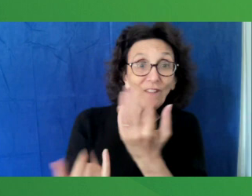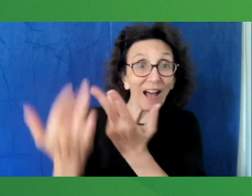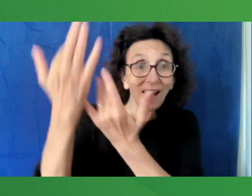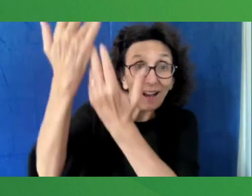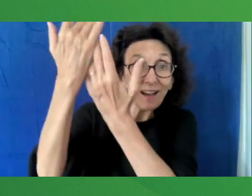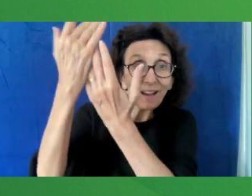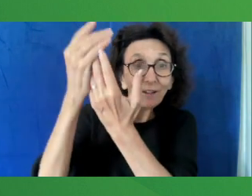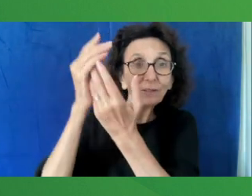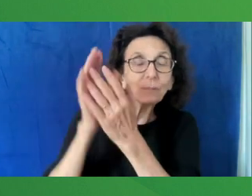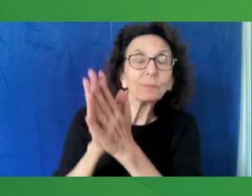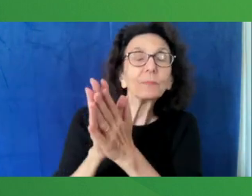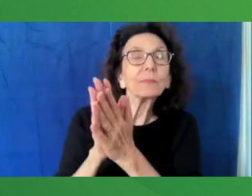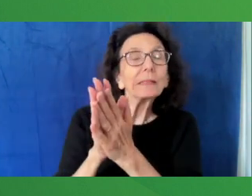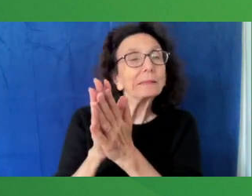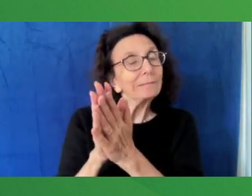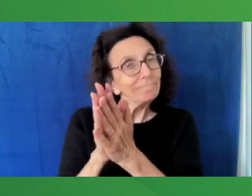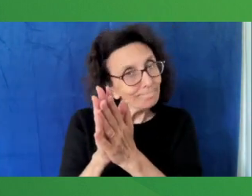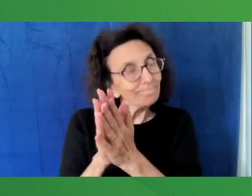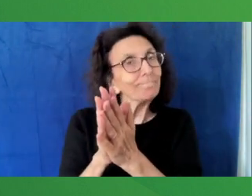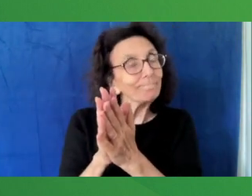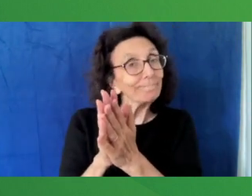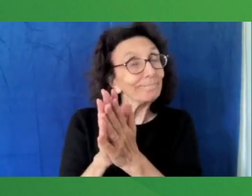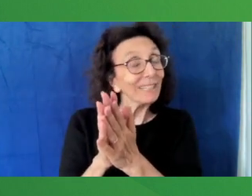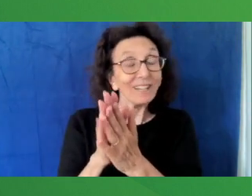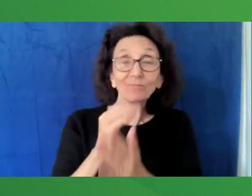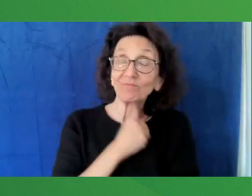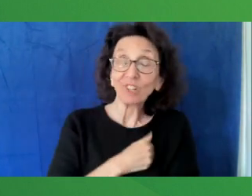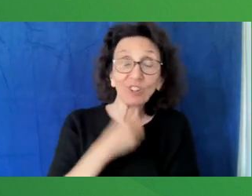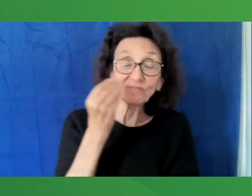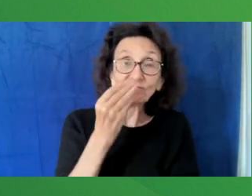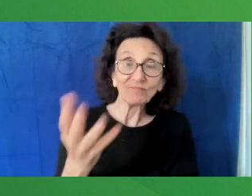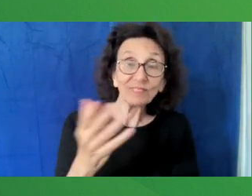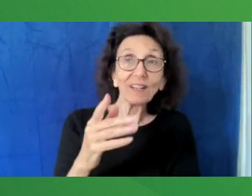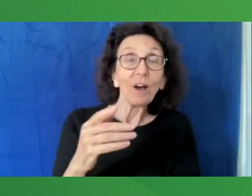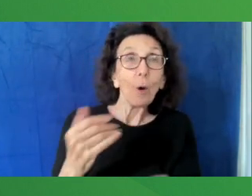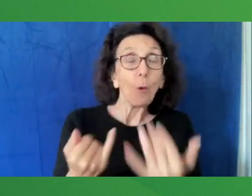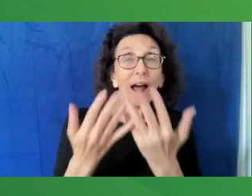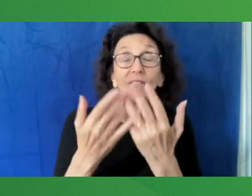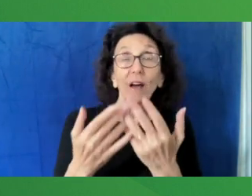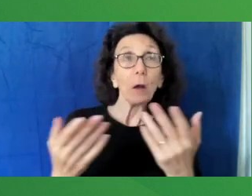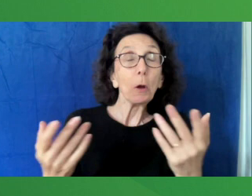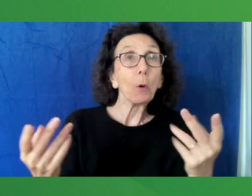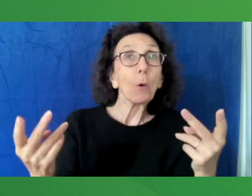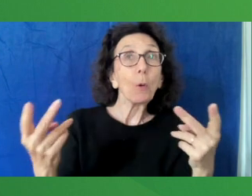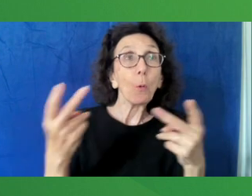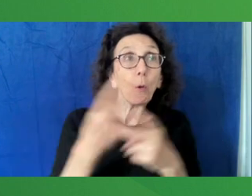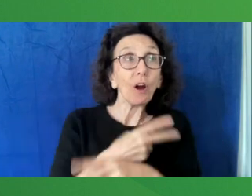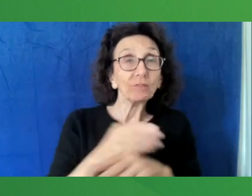And unfortunately, this wildfires have become a newly relevant phenomenon to a lot of us